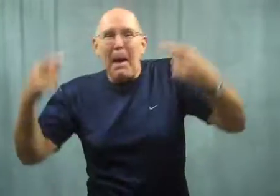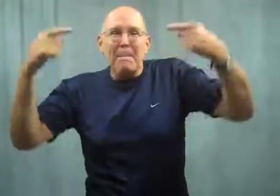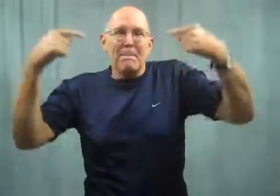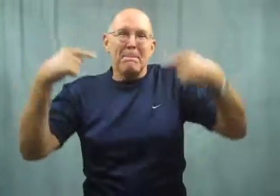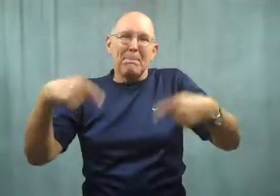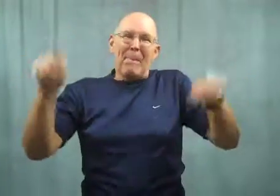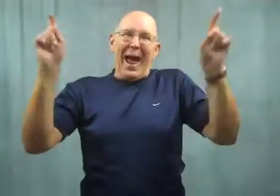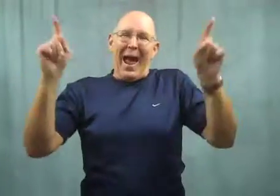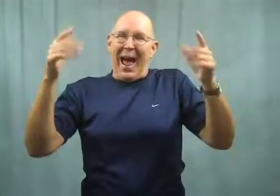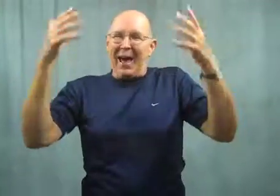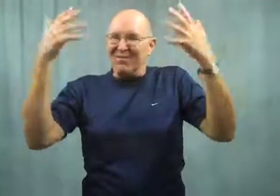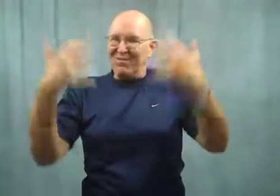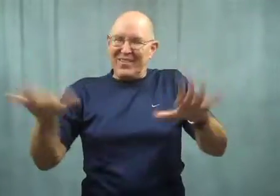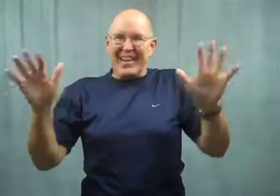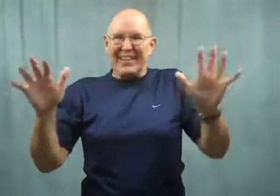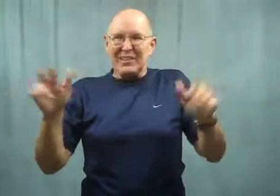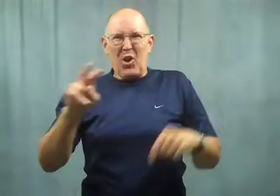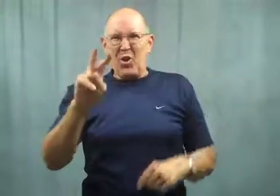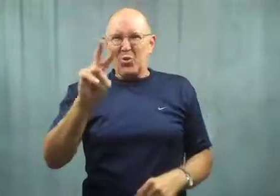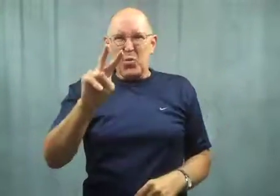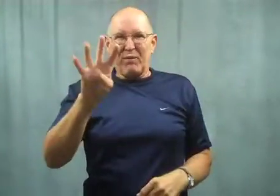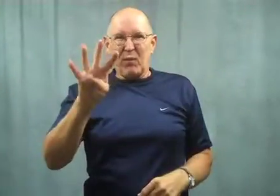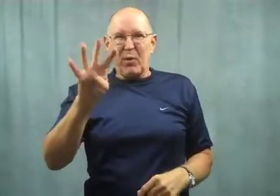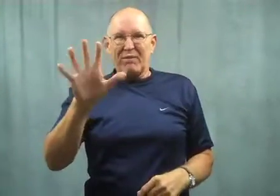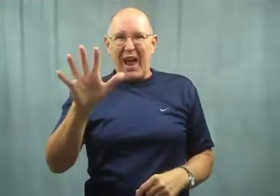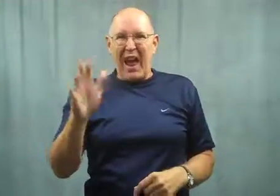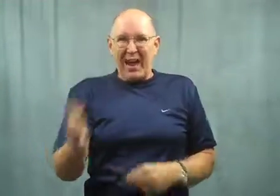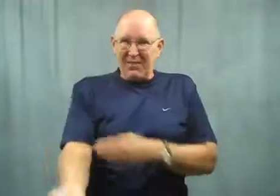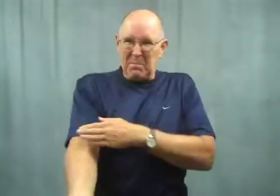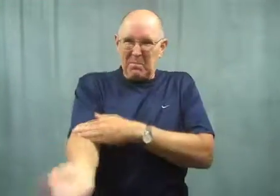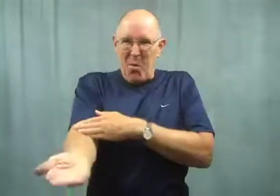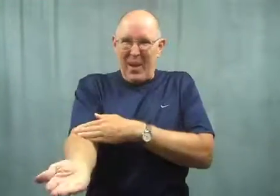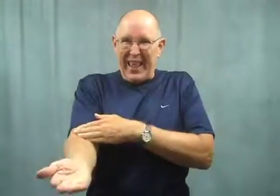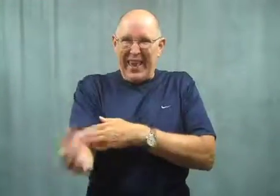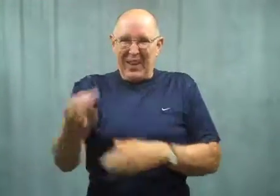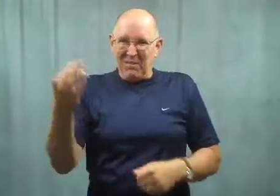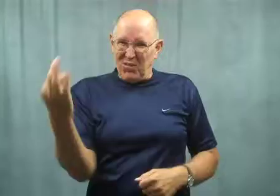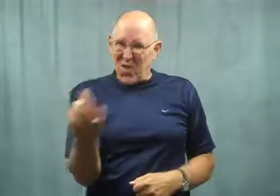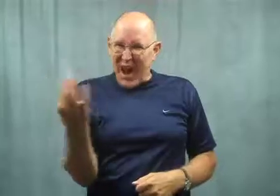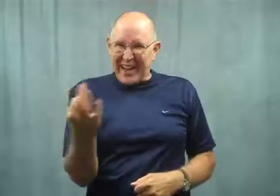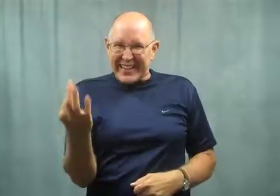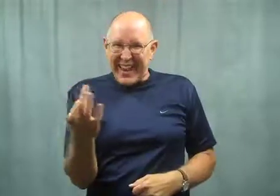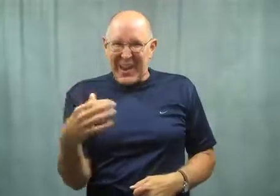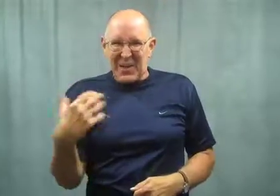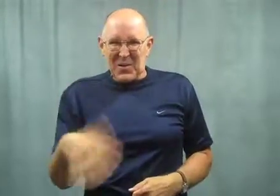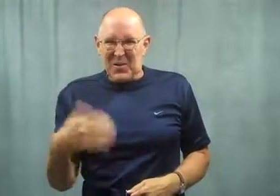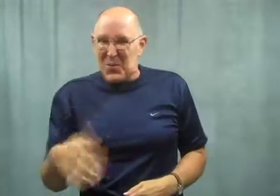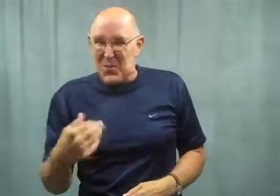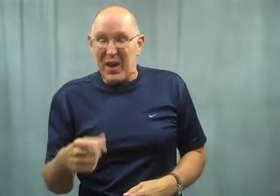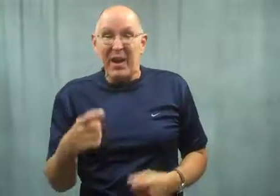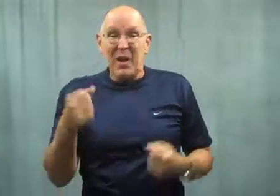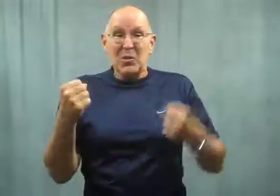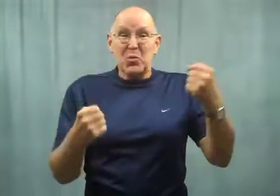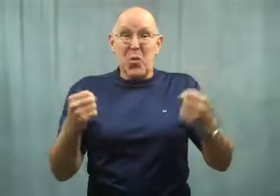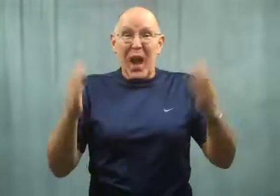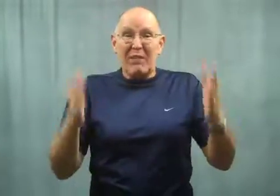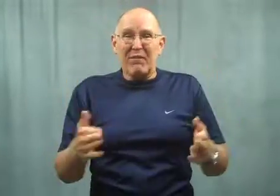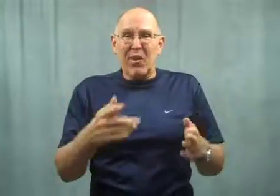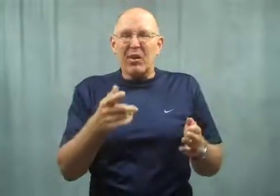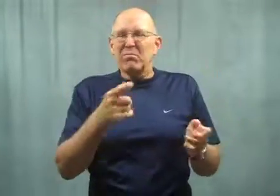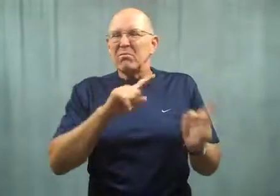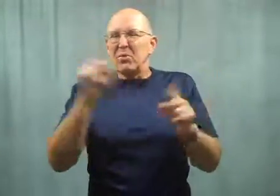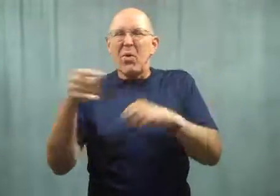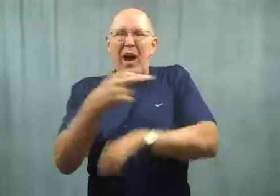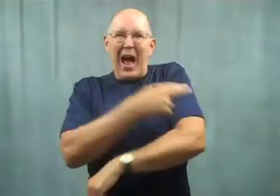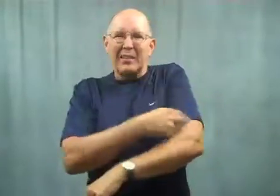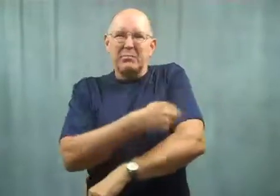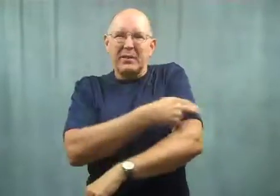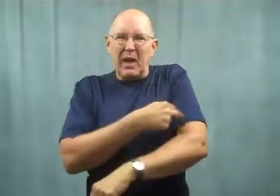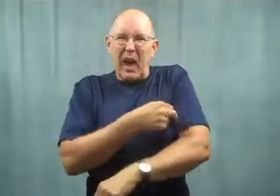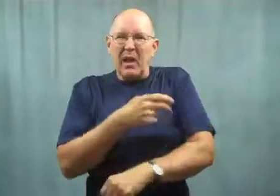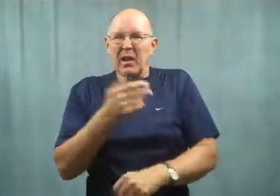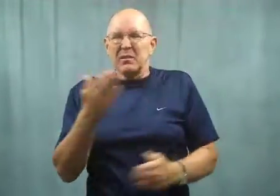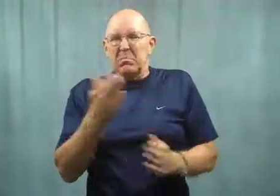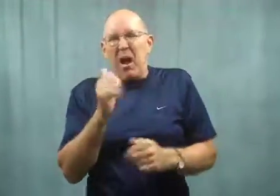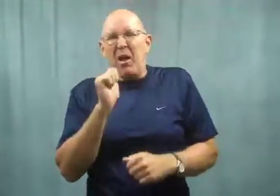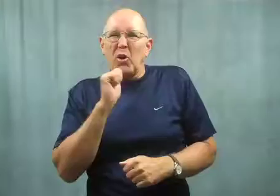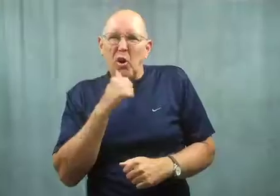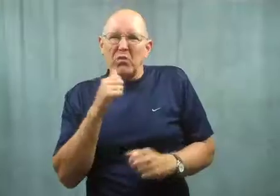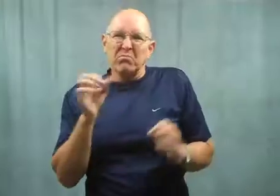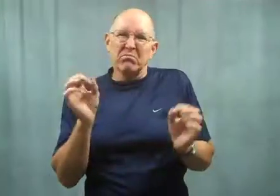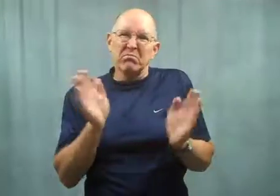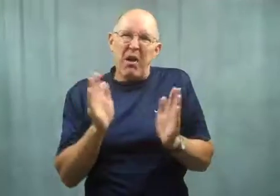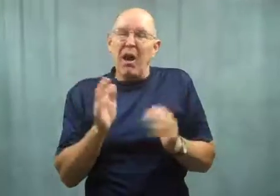It was finally done at 2:45 am Friday.